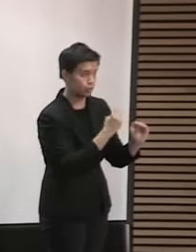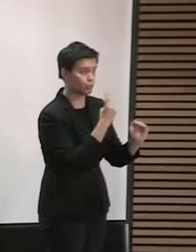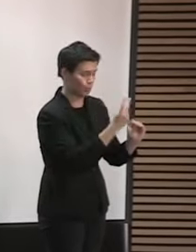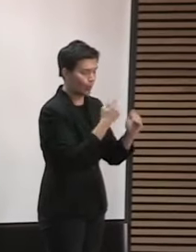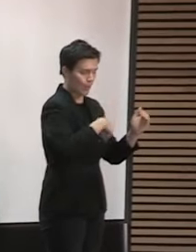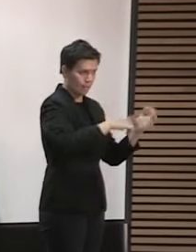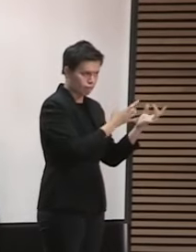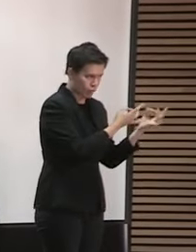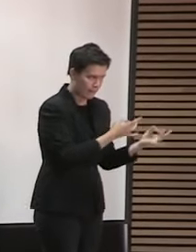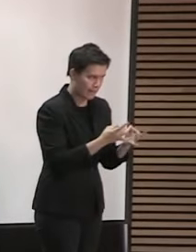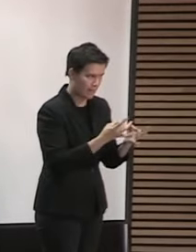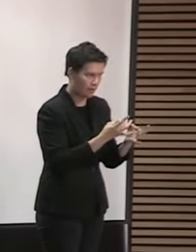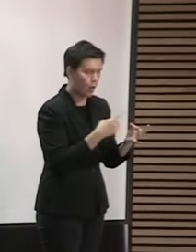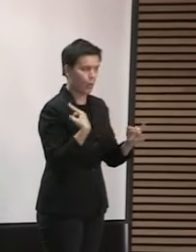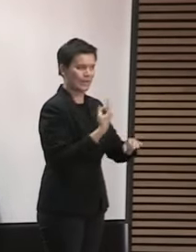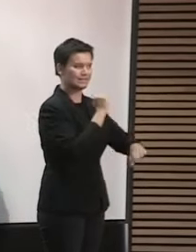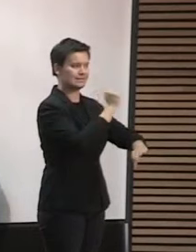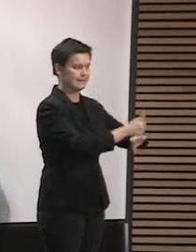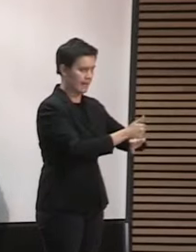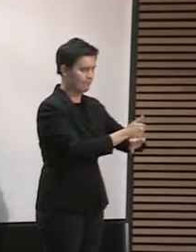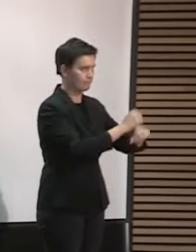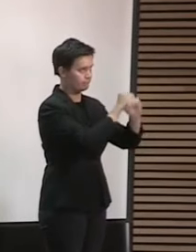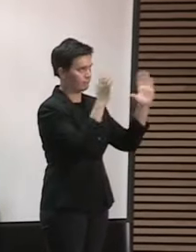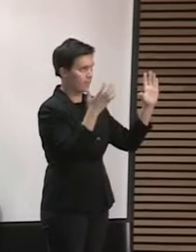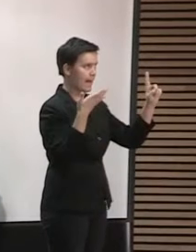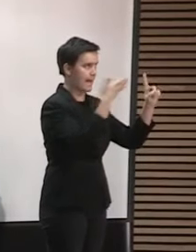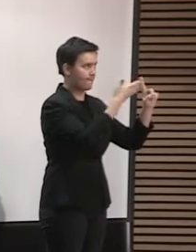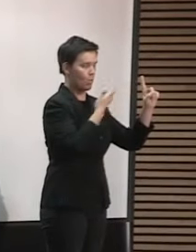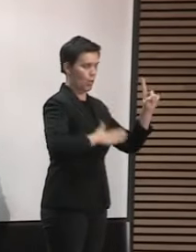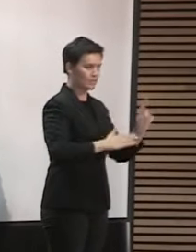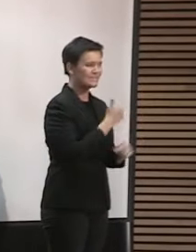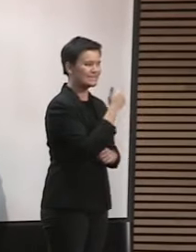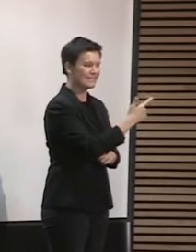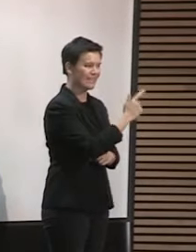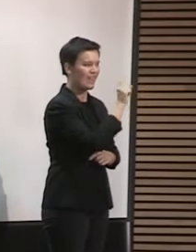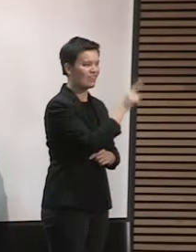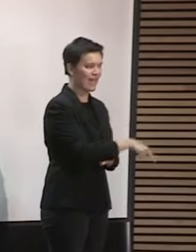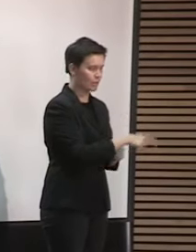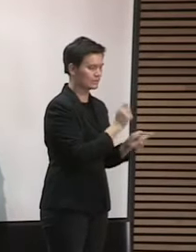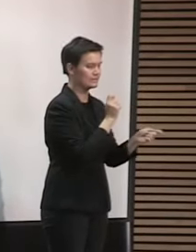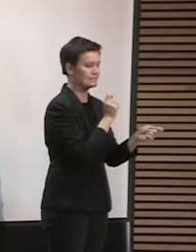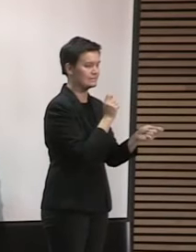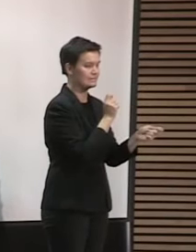these that they can distribute, so particularly senior citizens' groups, and